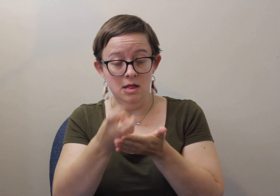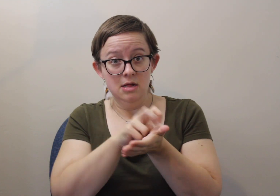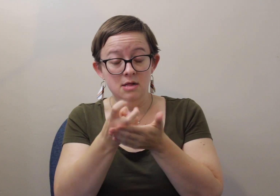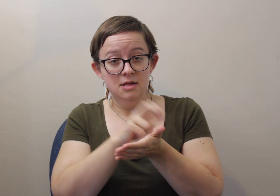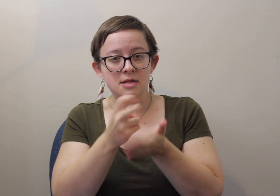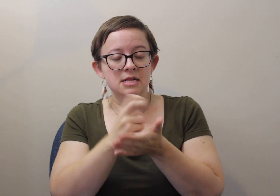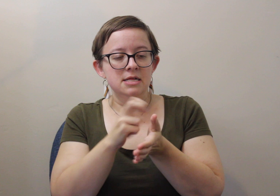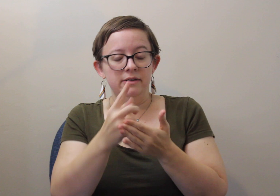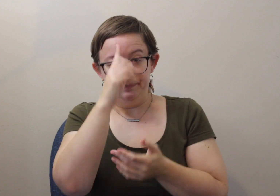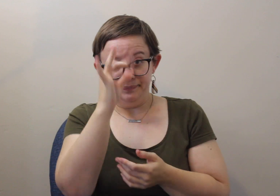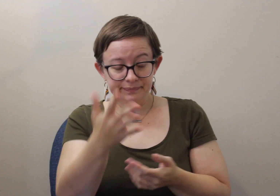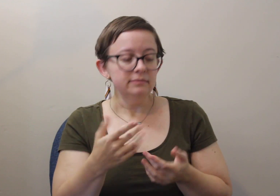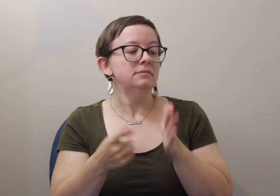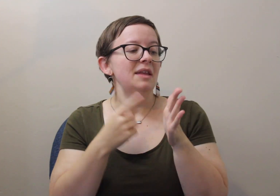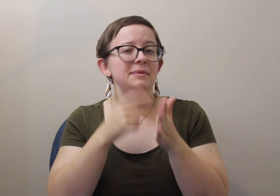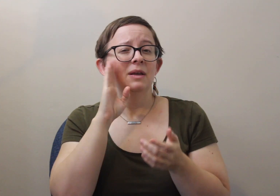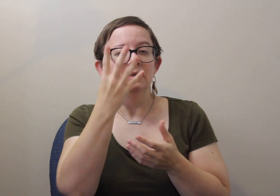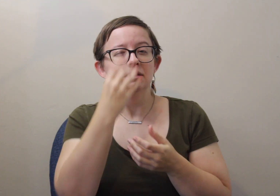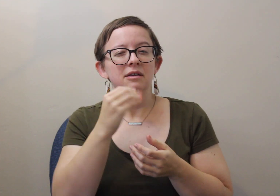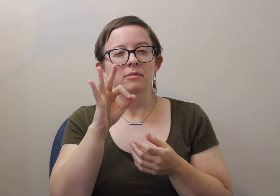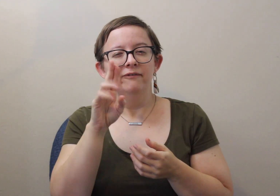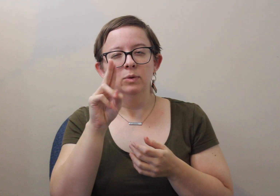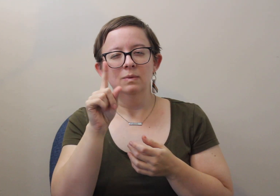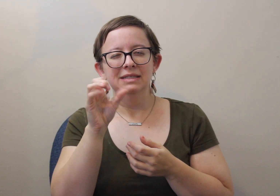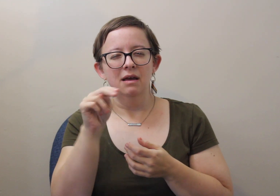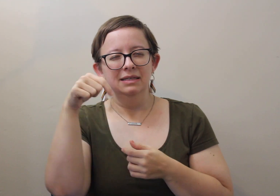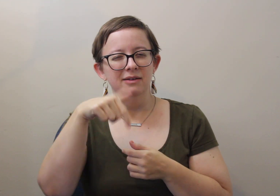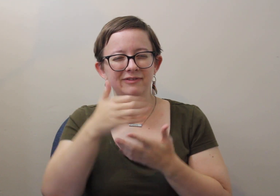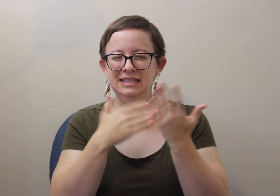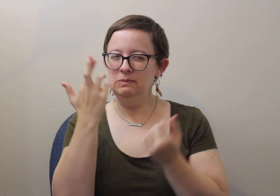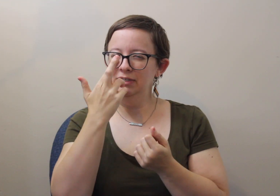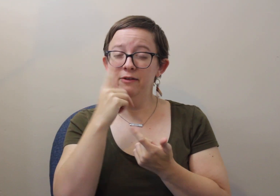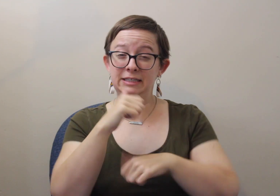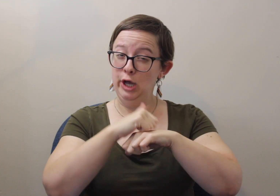I have issues sleeping at night. Sometimes I will sleep on our futon downstairs.